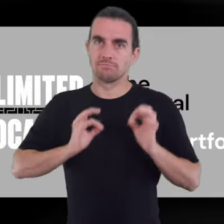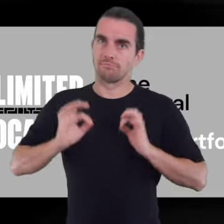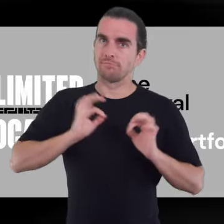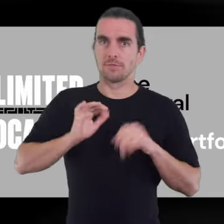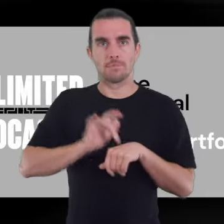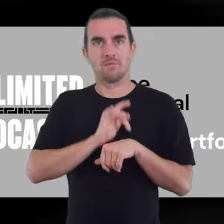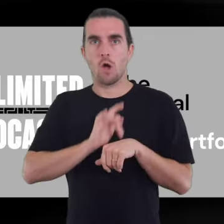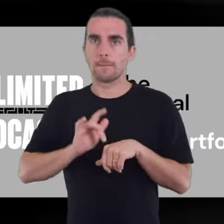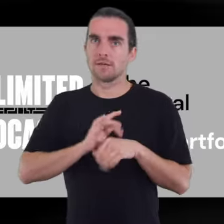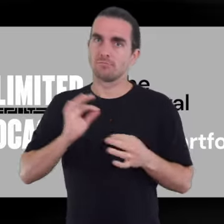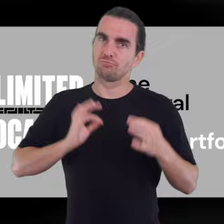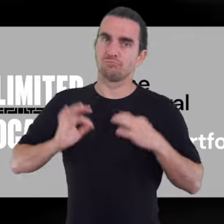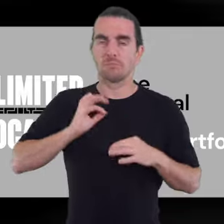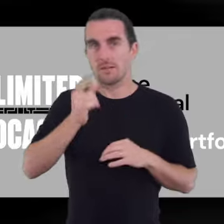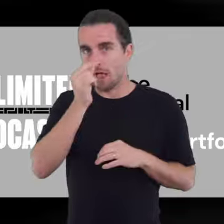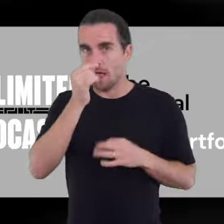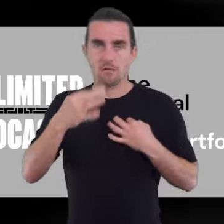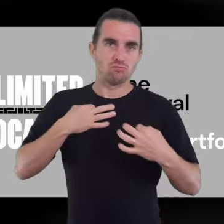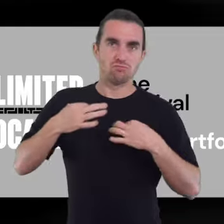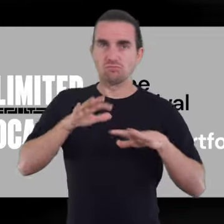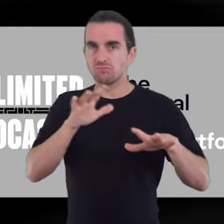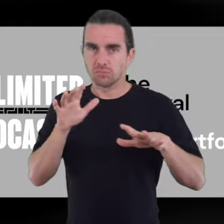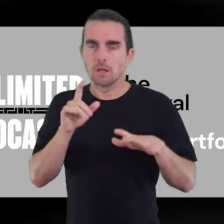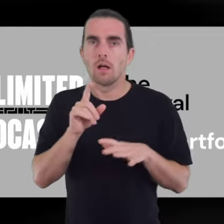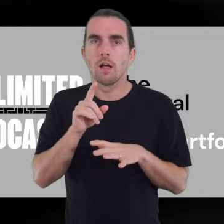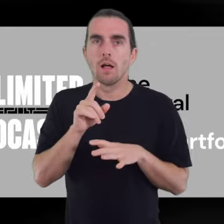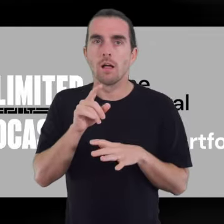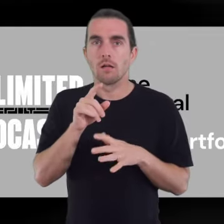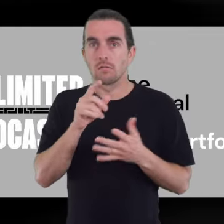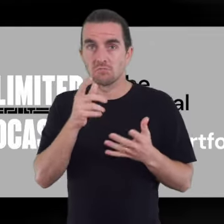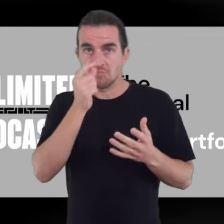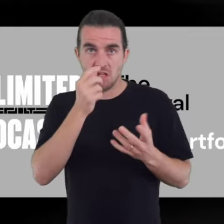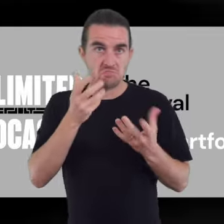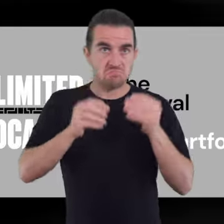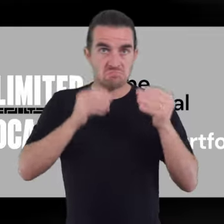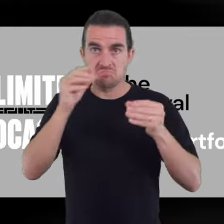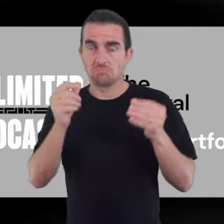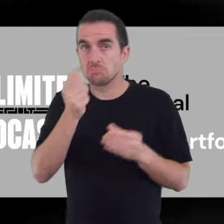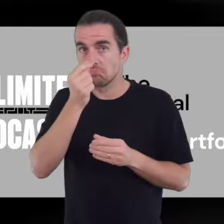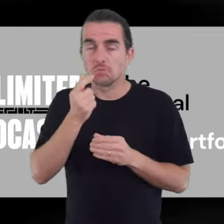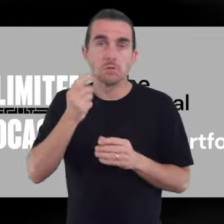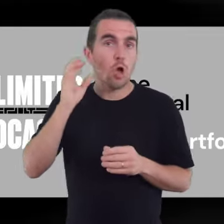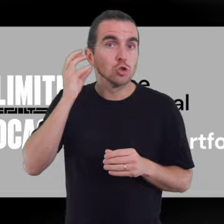for you to kind of use as part of the performance. And then it sits somewhere between,